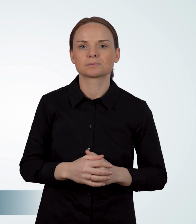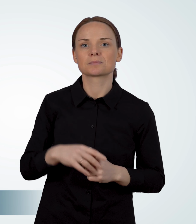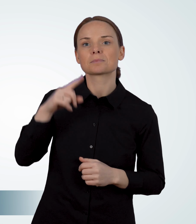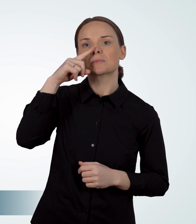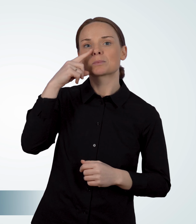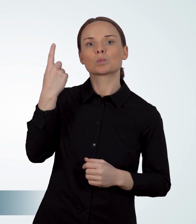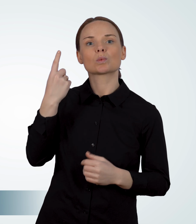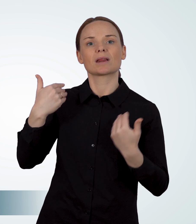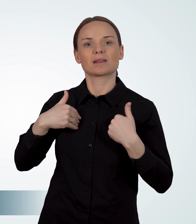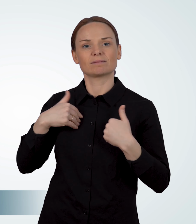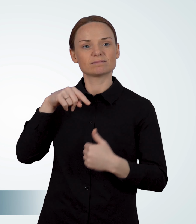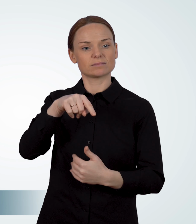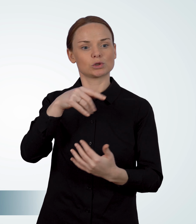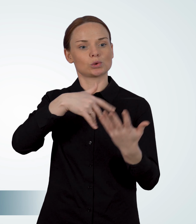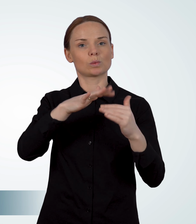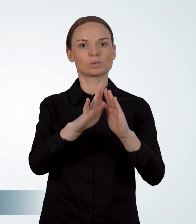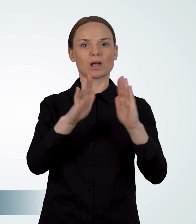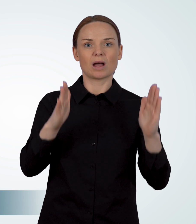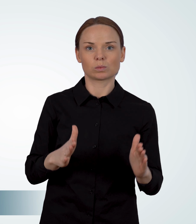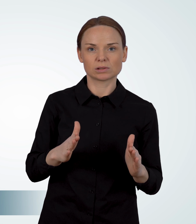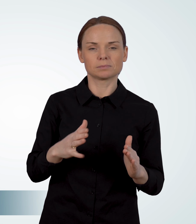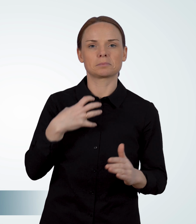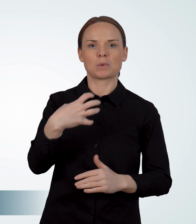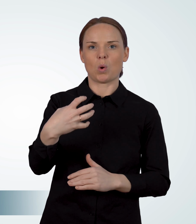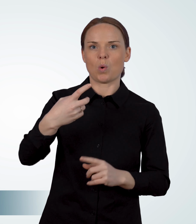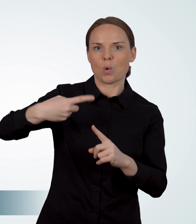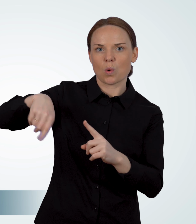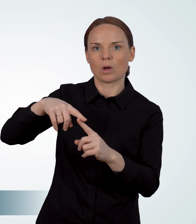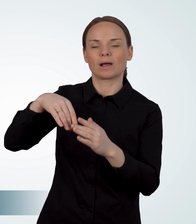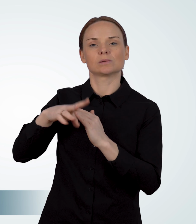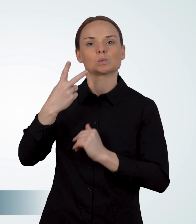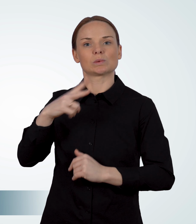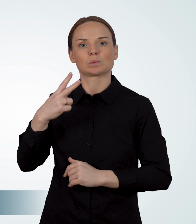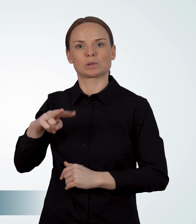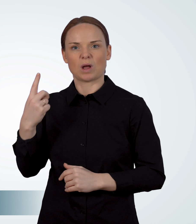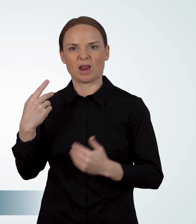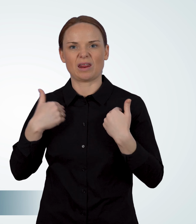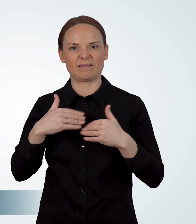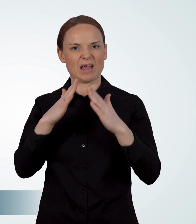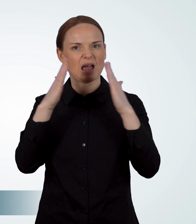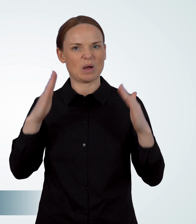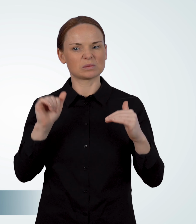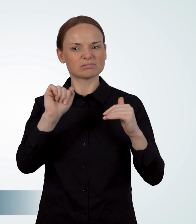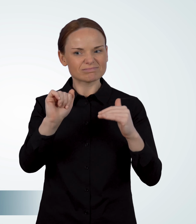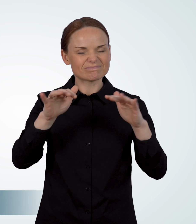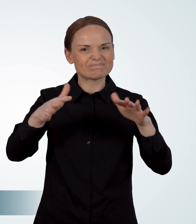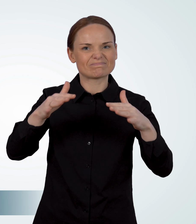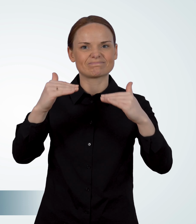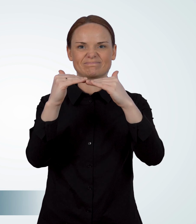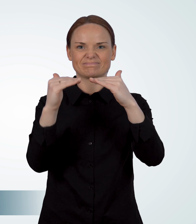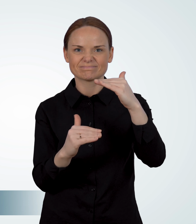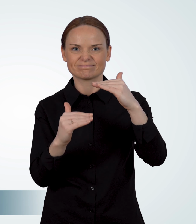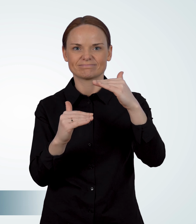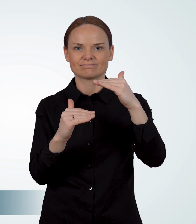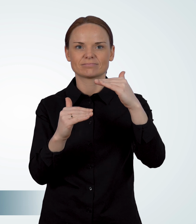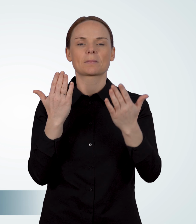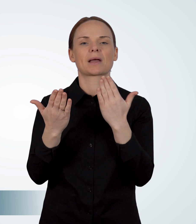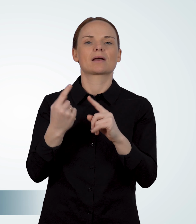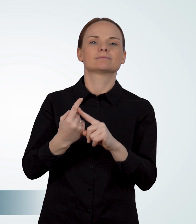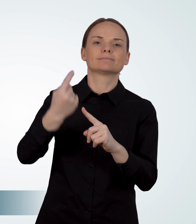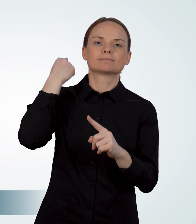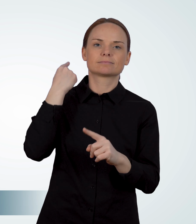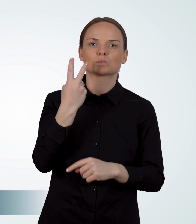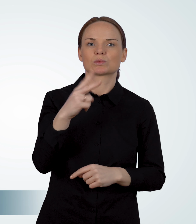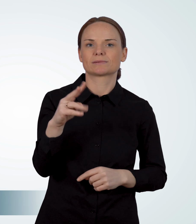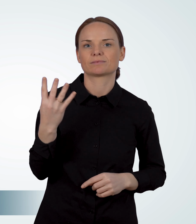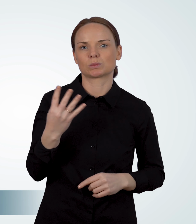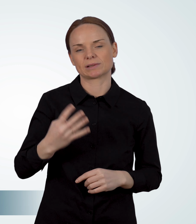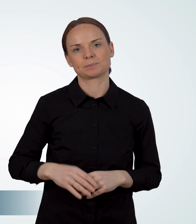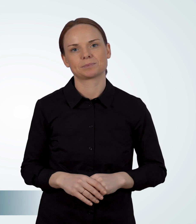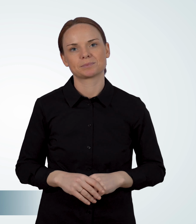In 2021, there were more social housing tenants living in properties below minimum standards than in 2014.